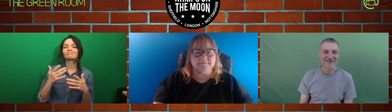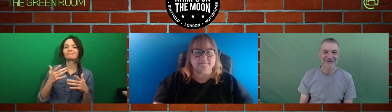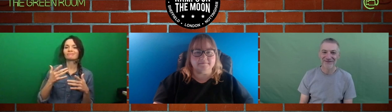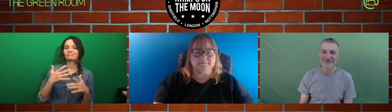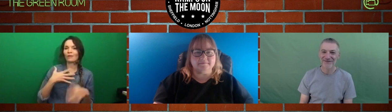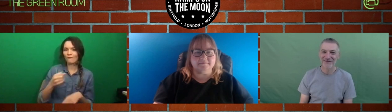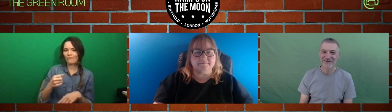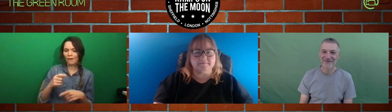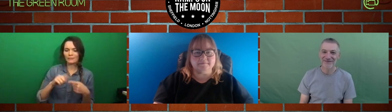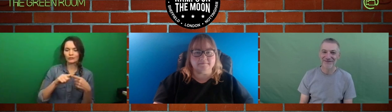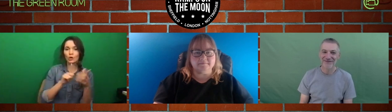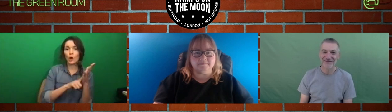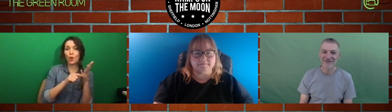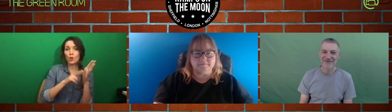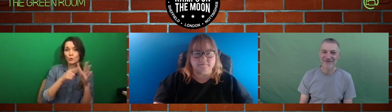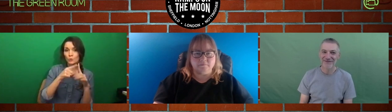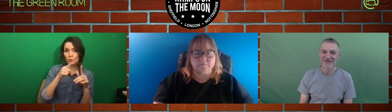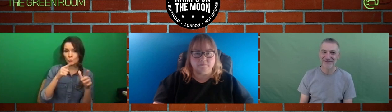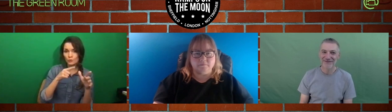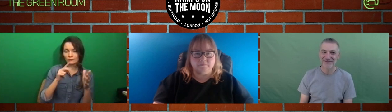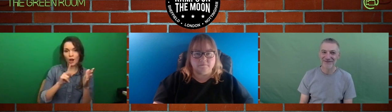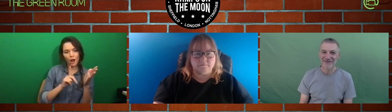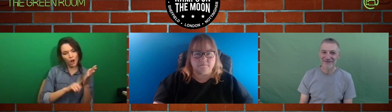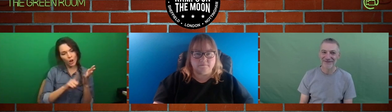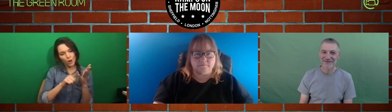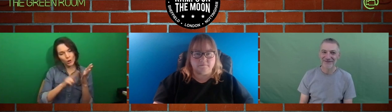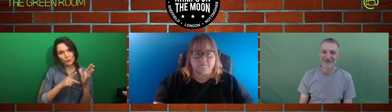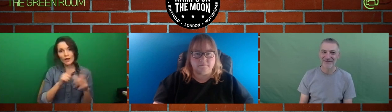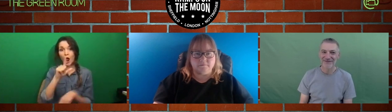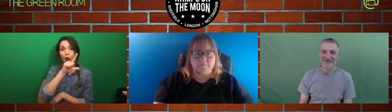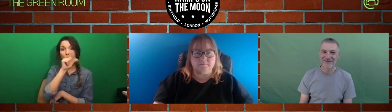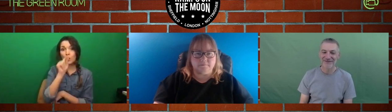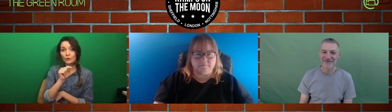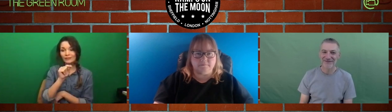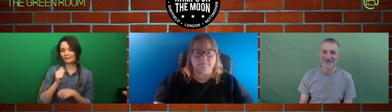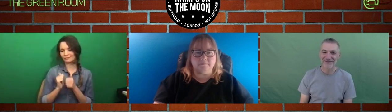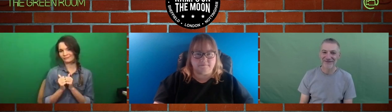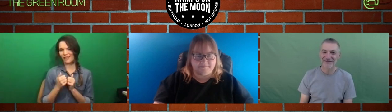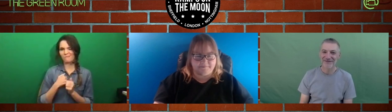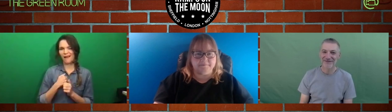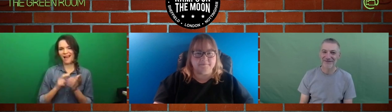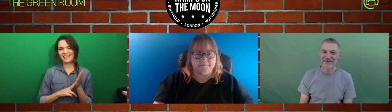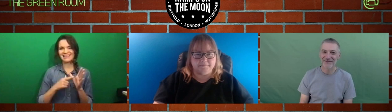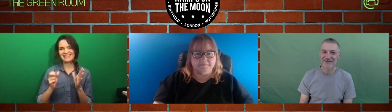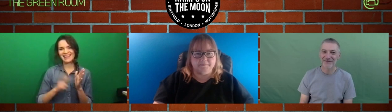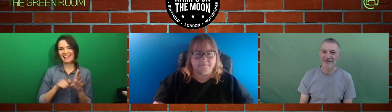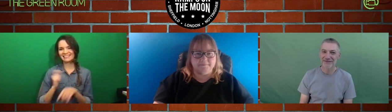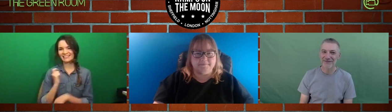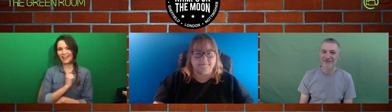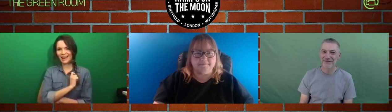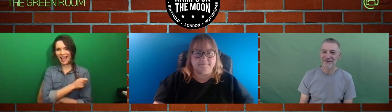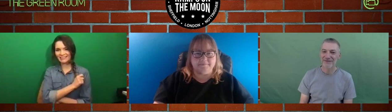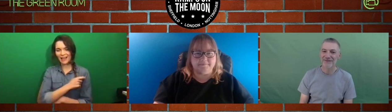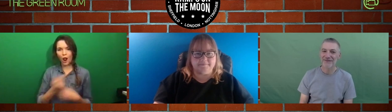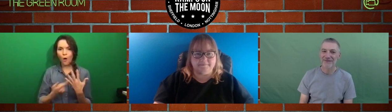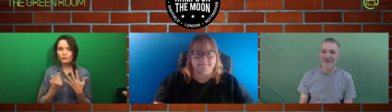alongside my Nancy, so we were mates in the show and you also played Mrs Mann didn't you. So do you want to tell us